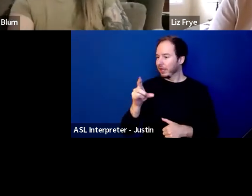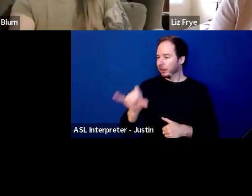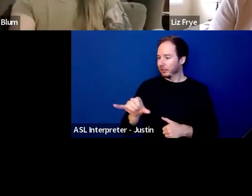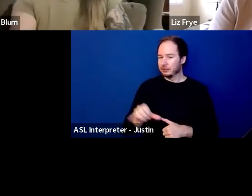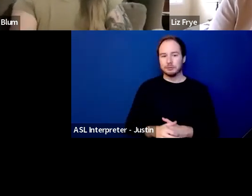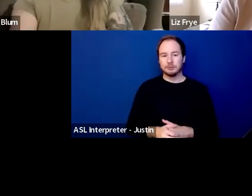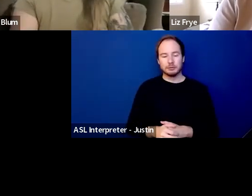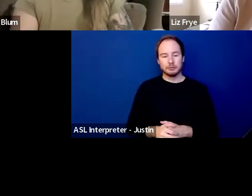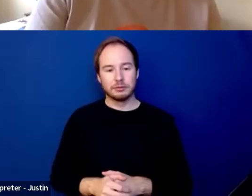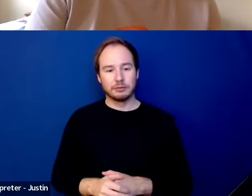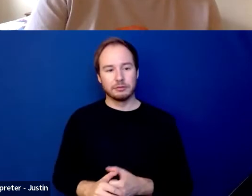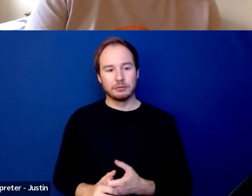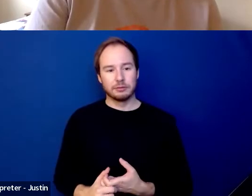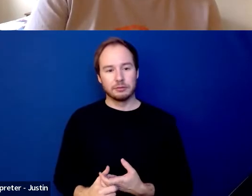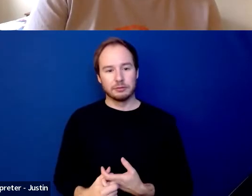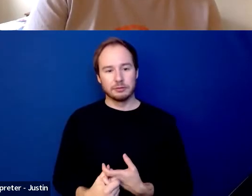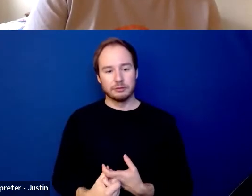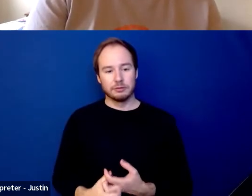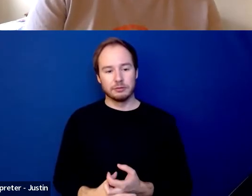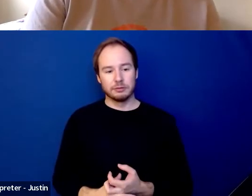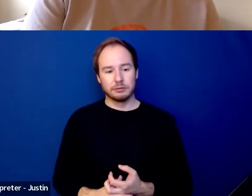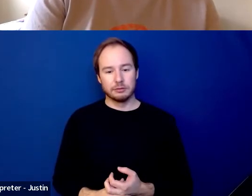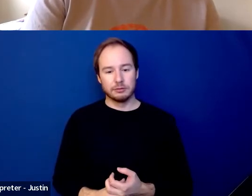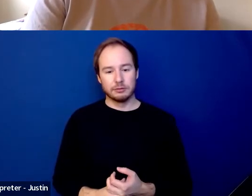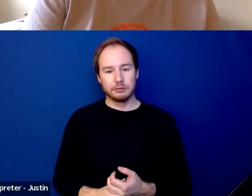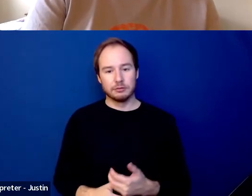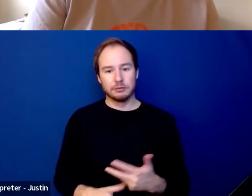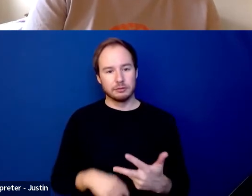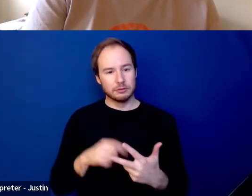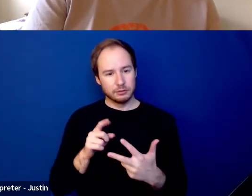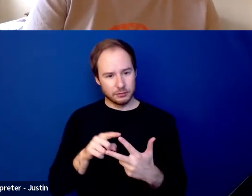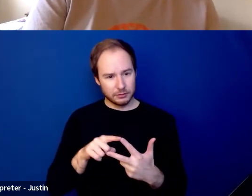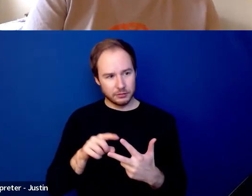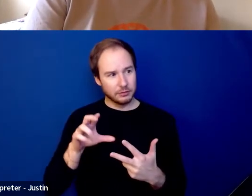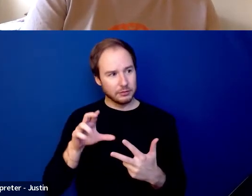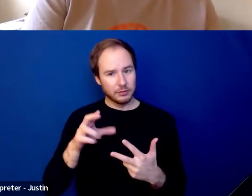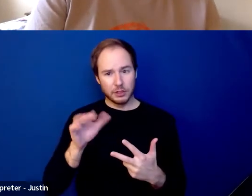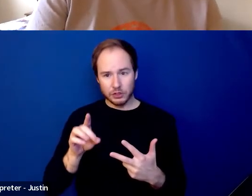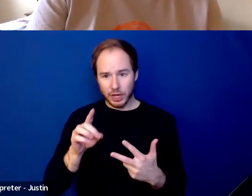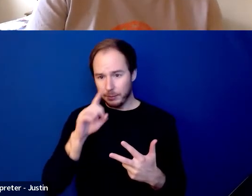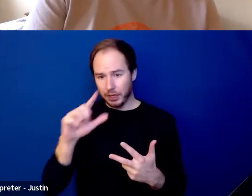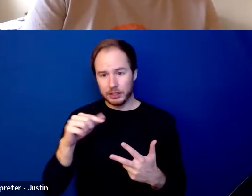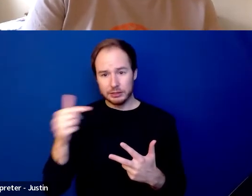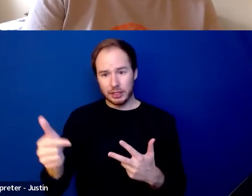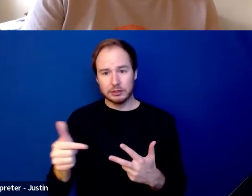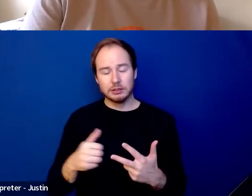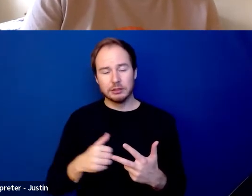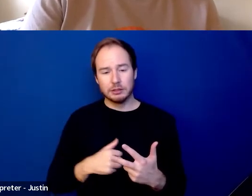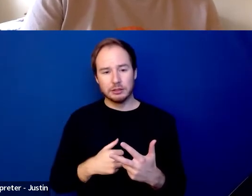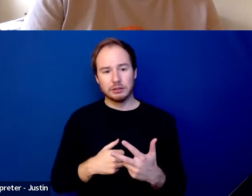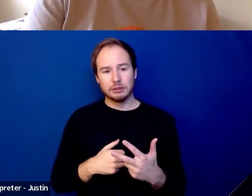And then a again, going in alphabetic order. Chad, if you're there, Chad, do you mind going next? And you're welcome to come off camera if you'd like to.